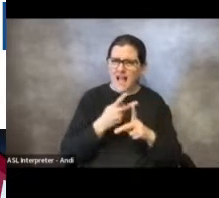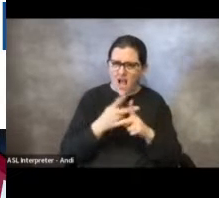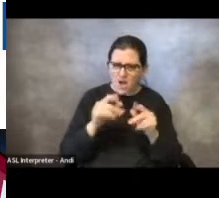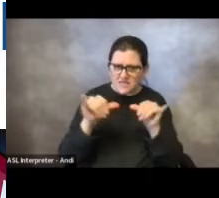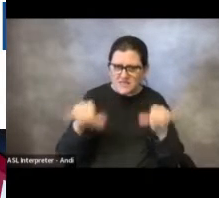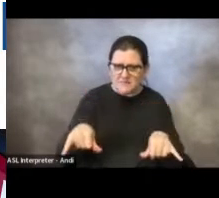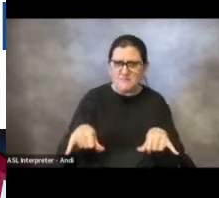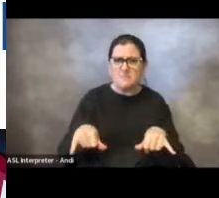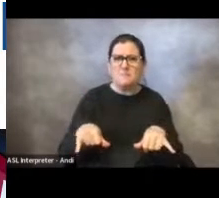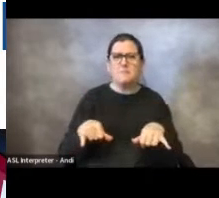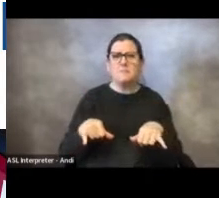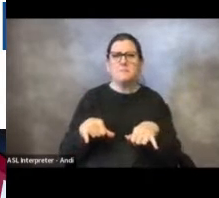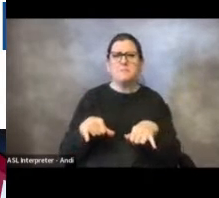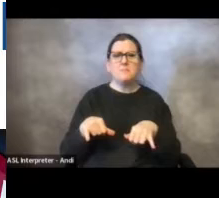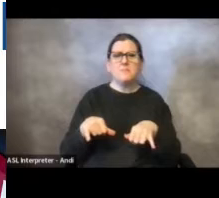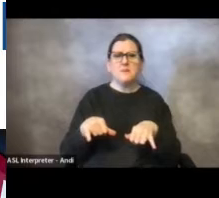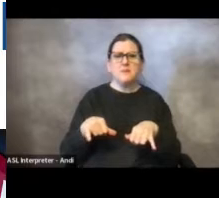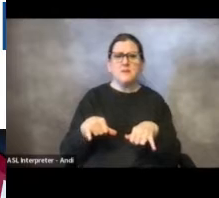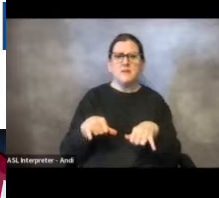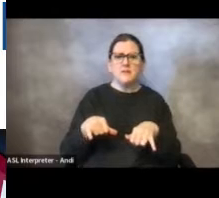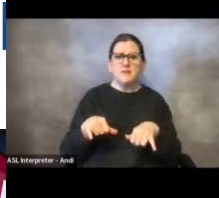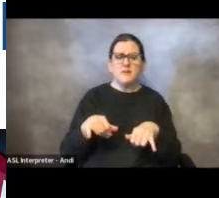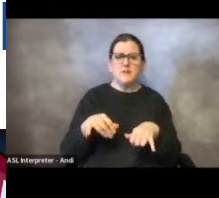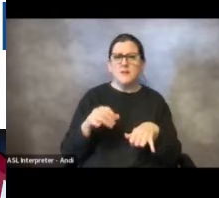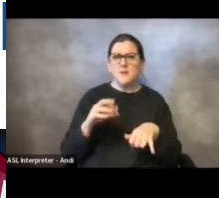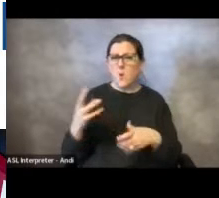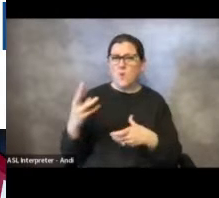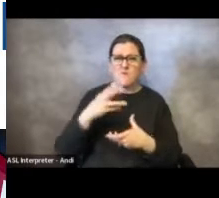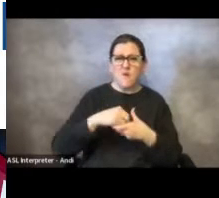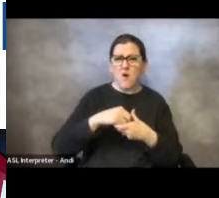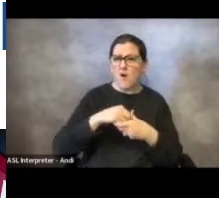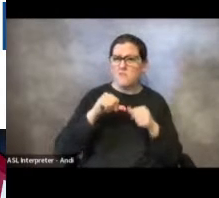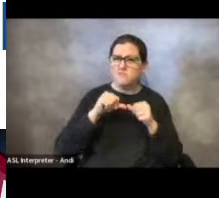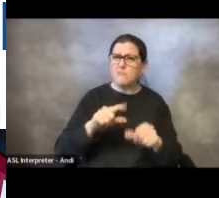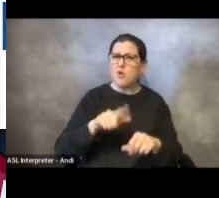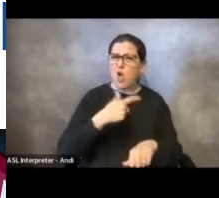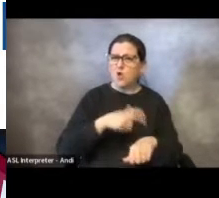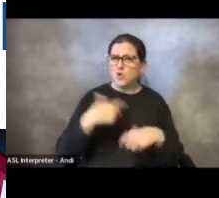with, you know, just long term just recovery after traumatic